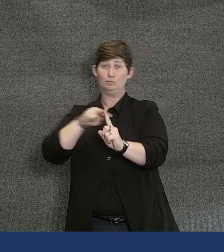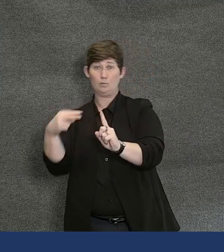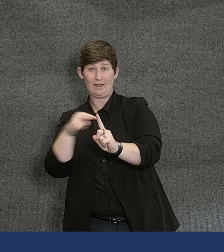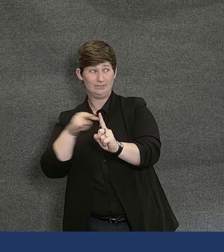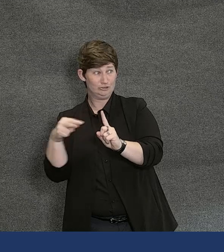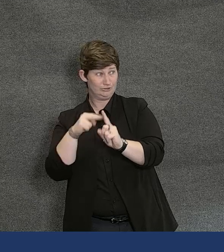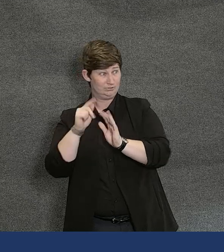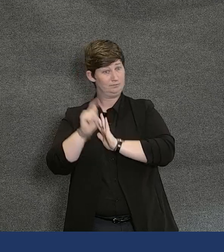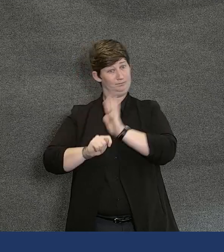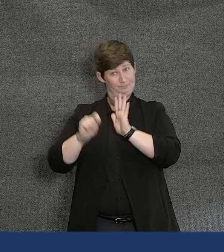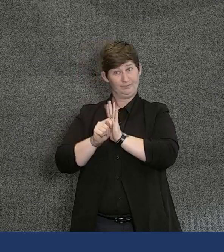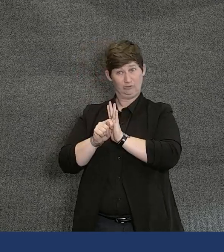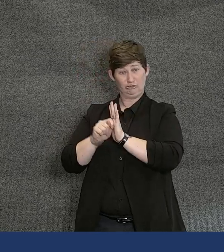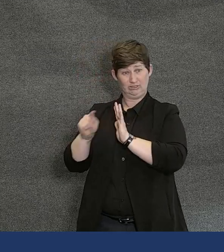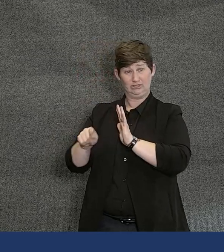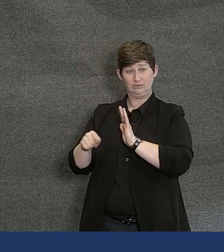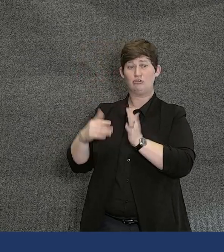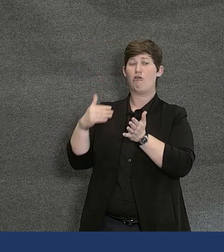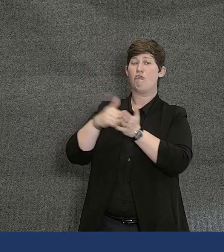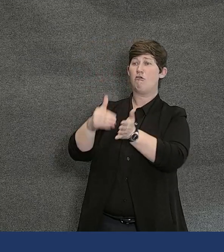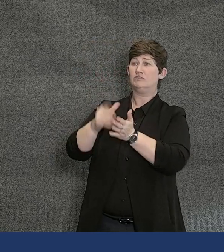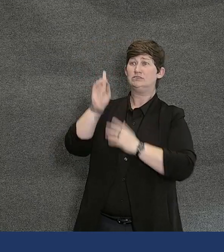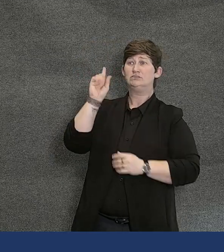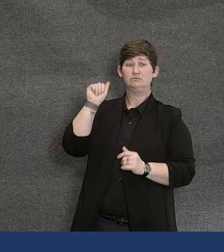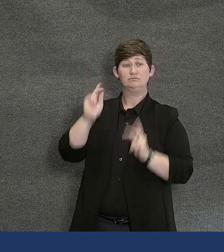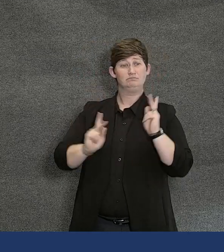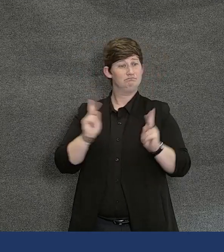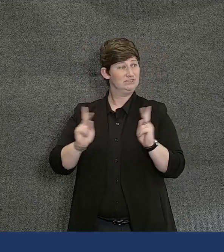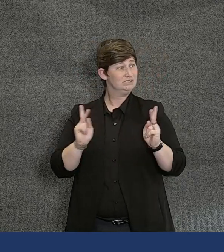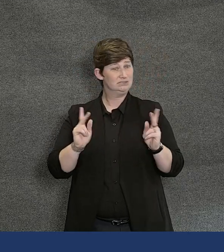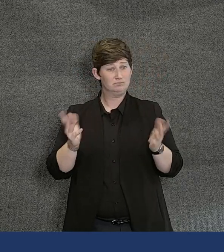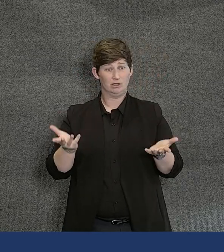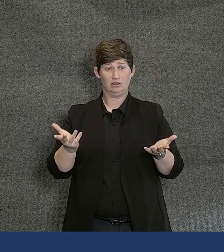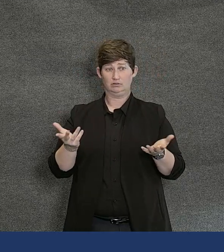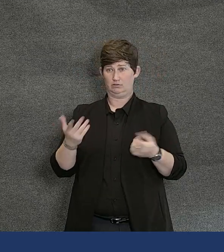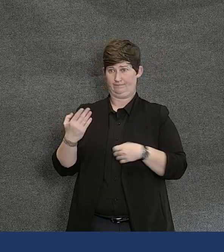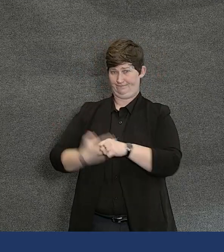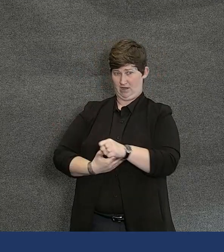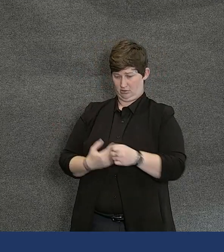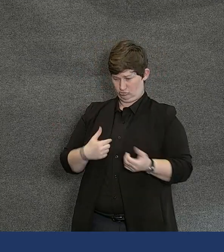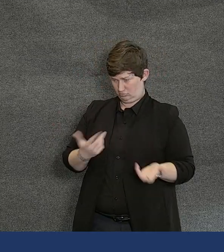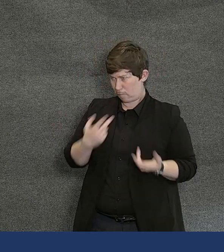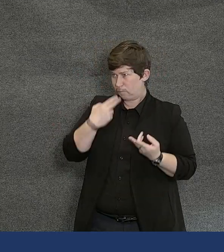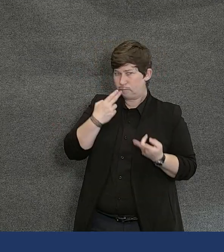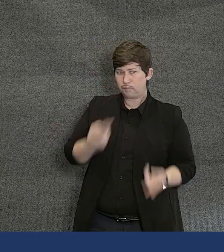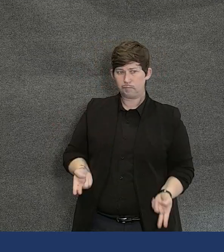many disabled workers were caught up in these mass firings in their probationary periods.